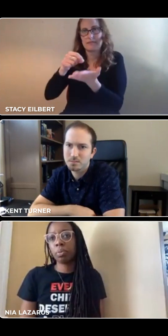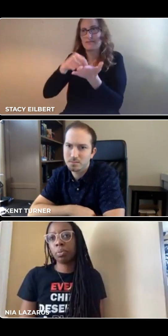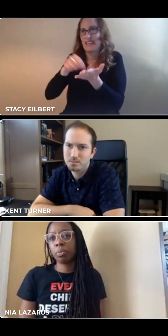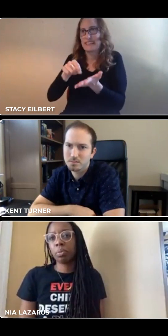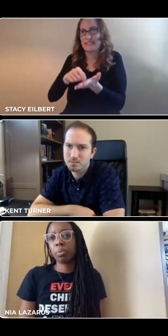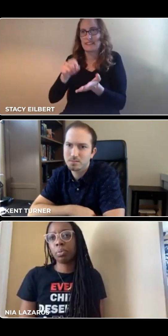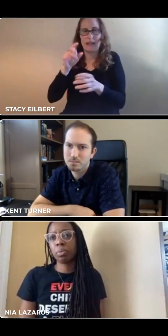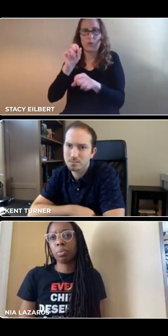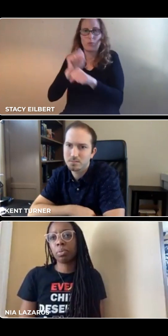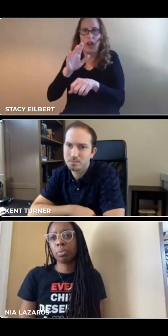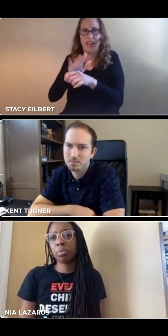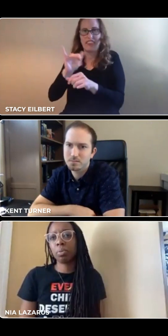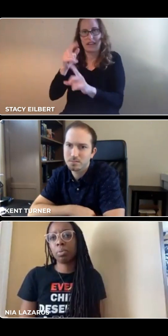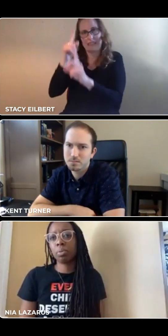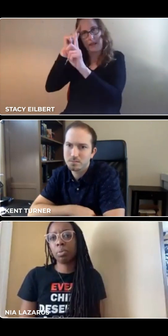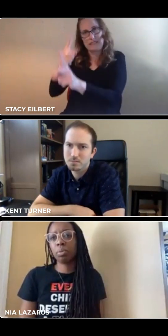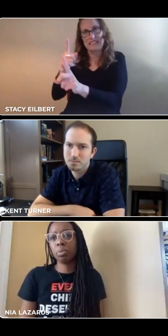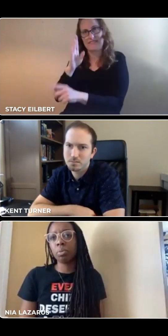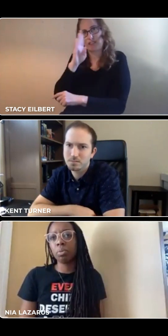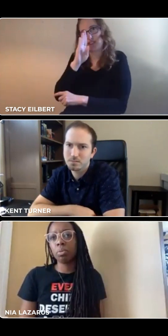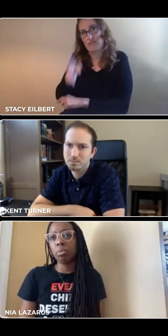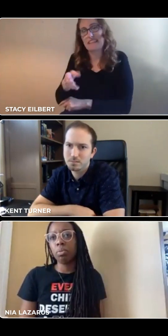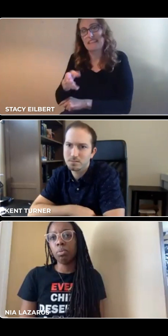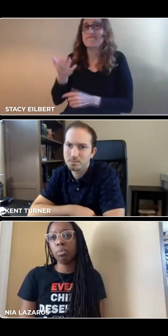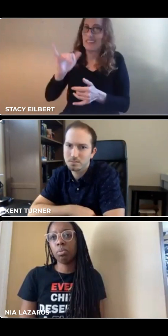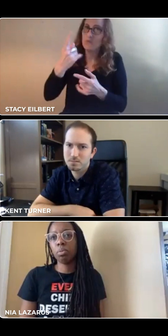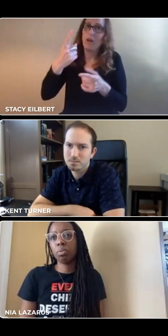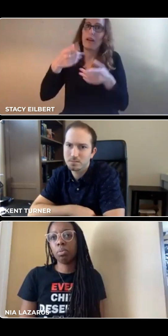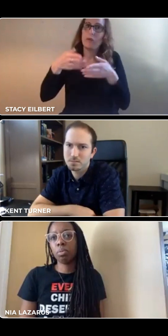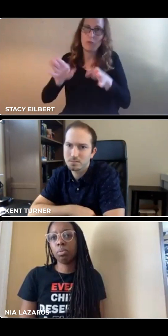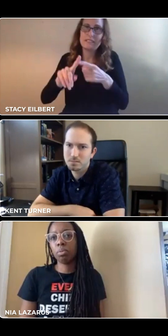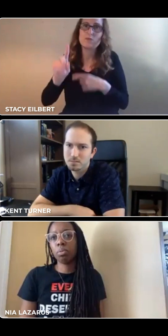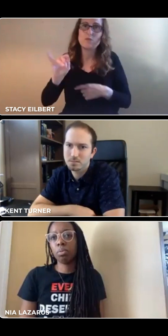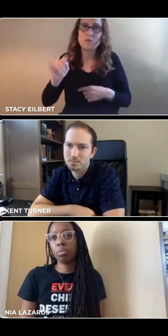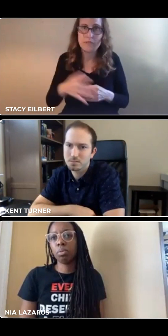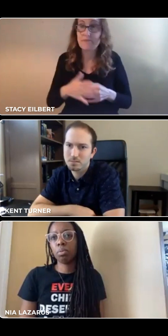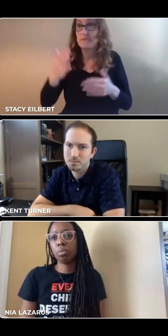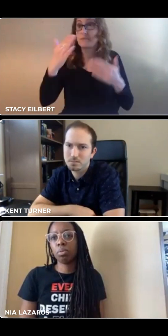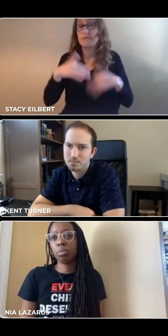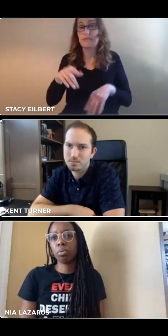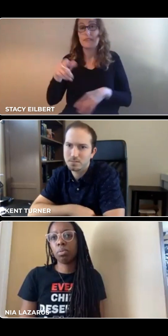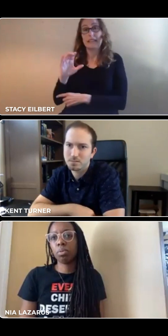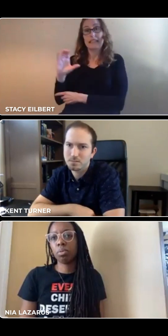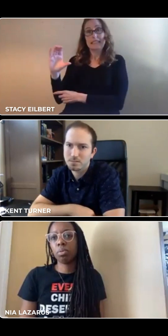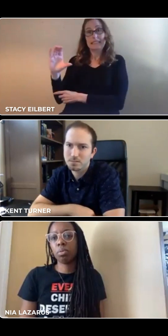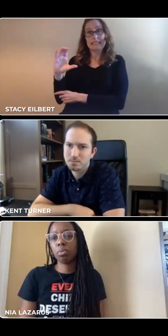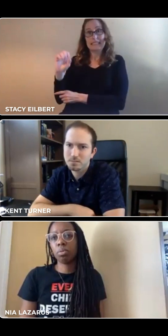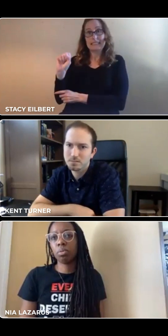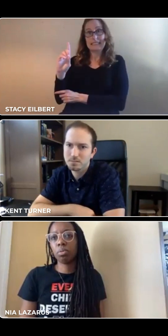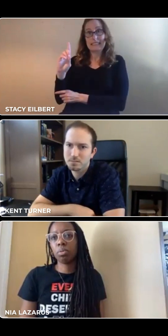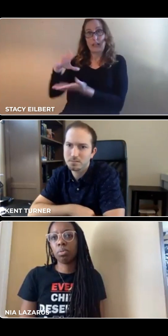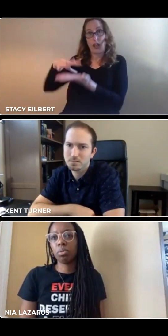because IEPs have a checklist. So, you can work on specific objectives. Yes, definitely.